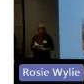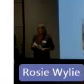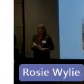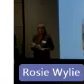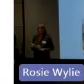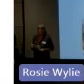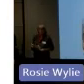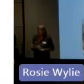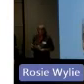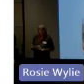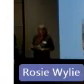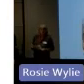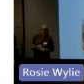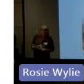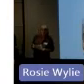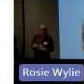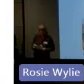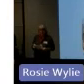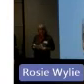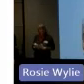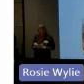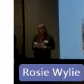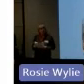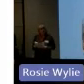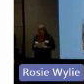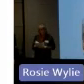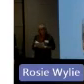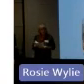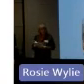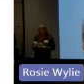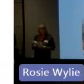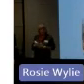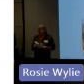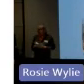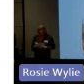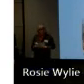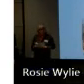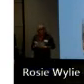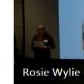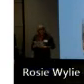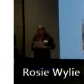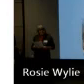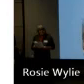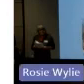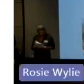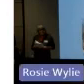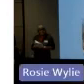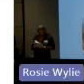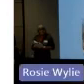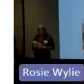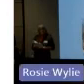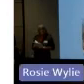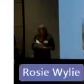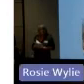that were able to that had to make a living when they were um tucked off the land by the